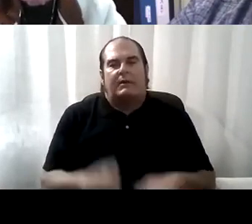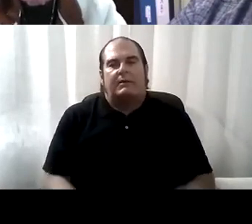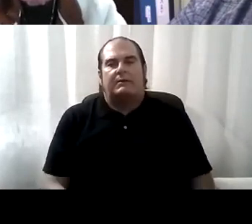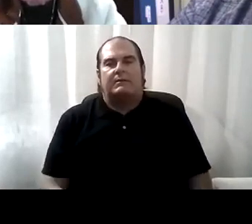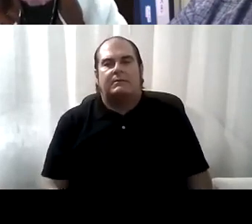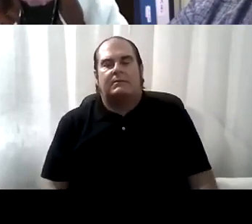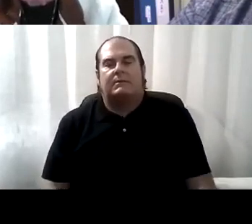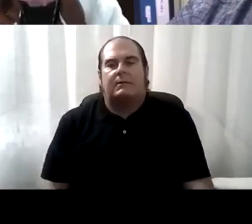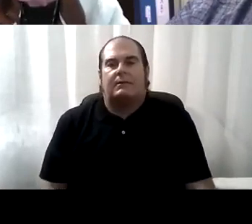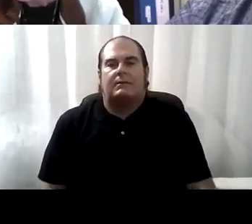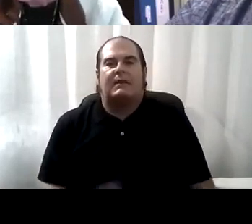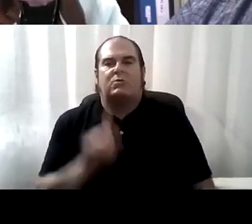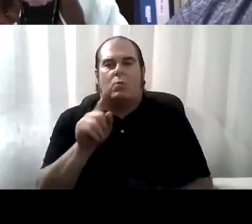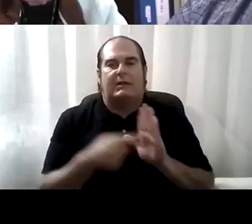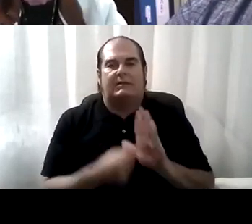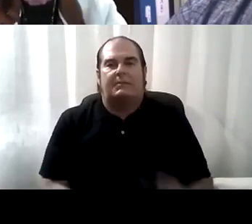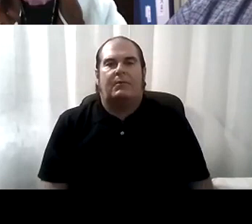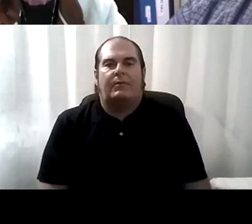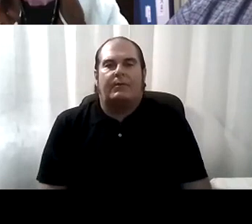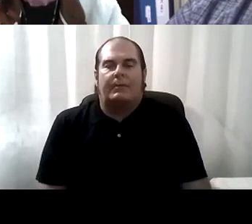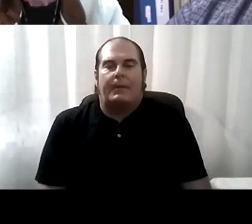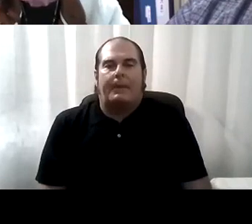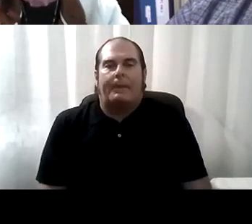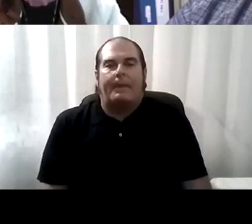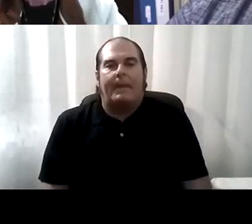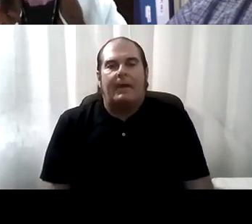That's one example. Great.